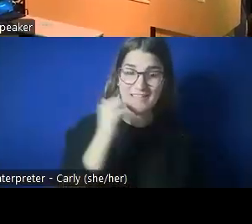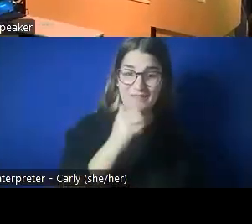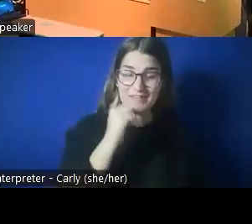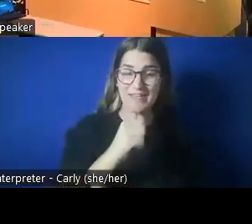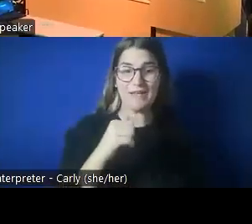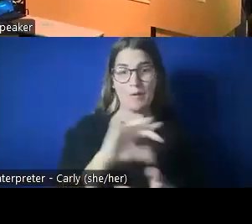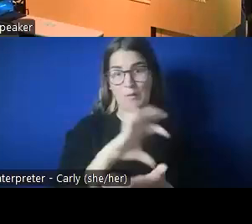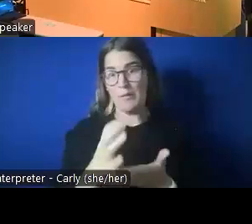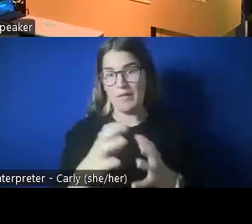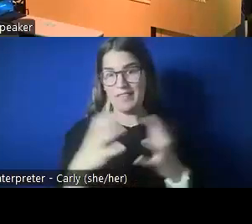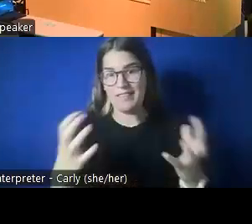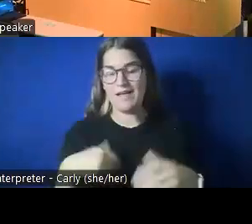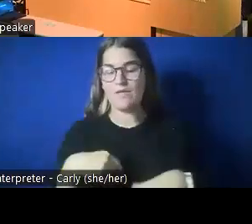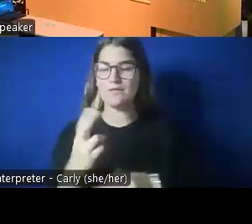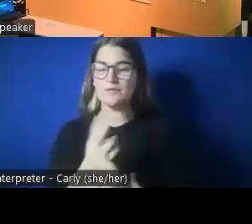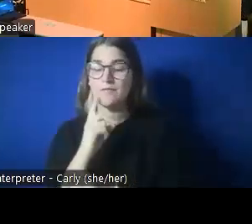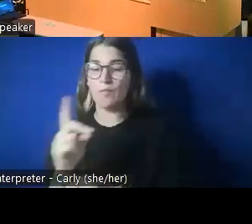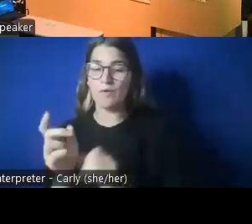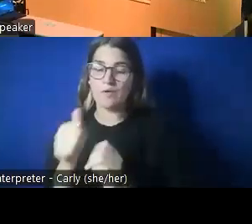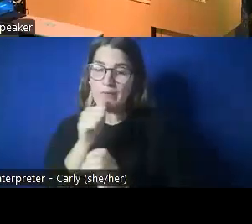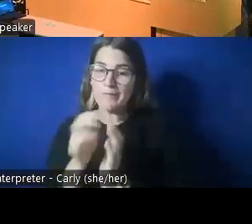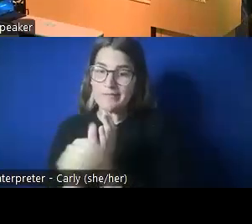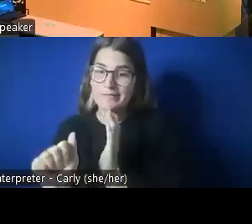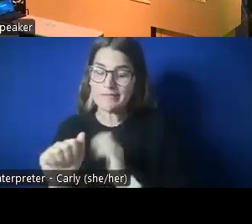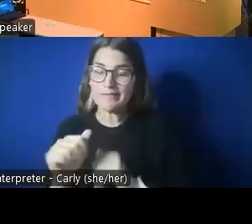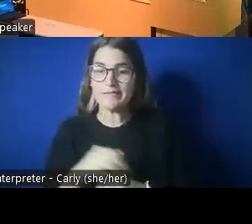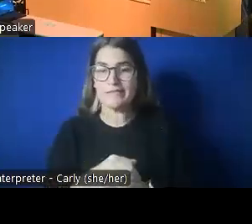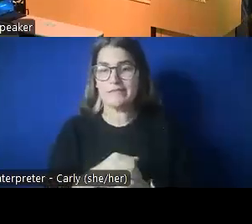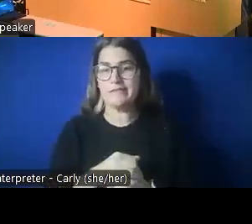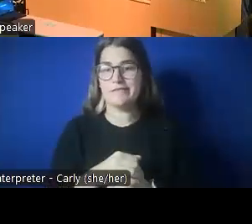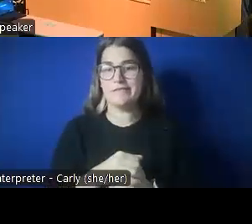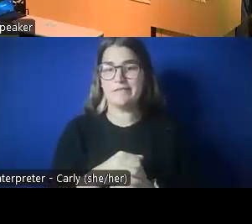are you using it as a coping skill um or is it more like you're just using it or is it medical